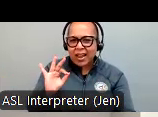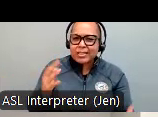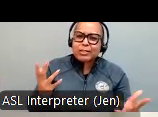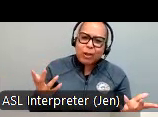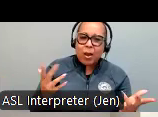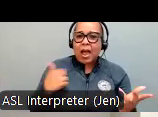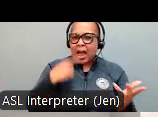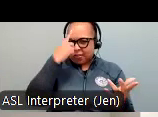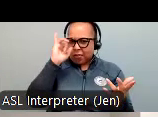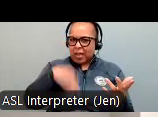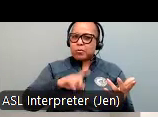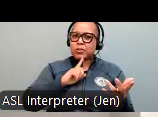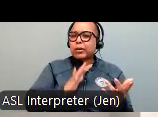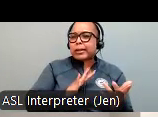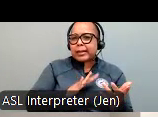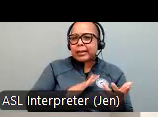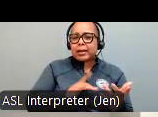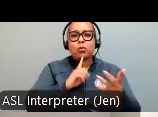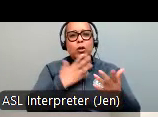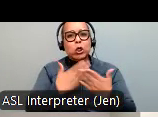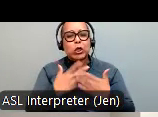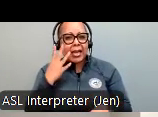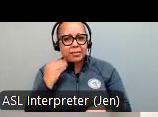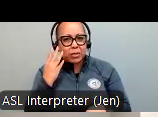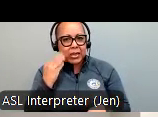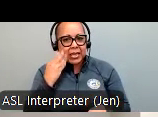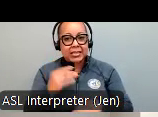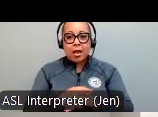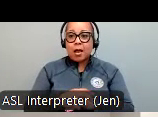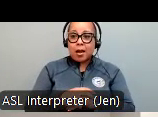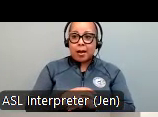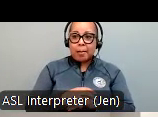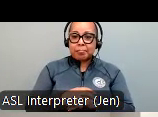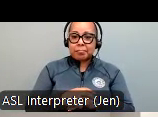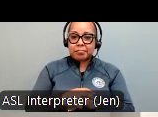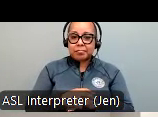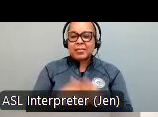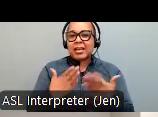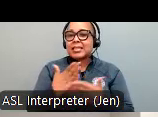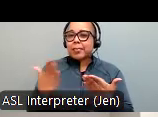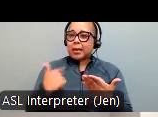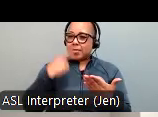I thought that was really neat and a really good experience. Something that I think is recommended,